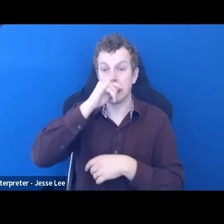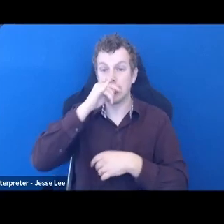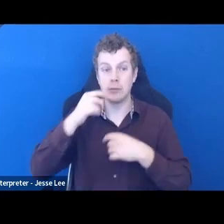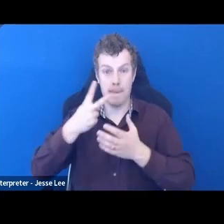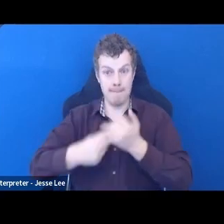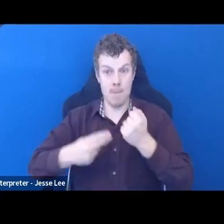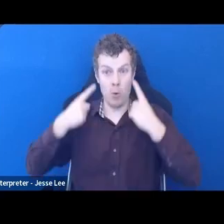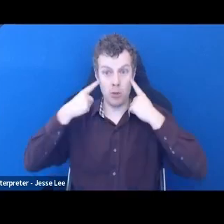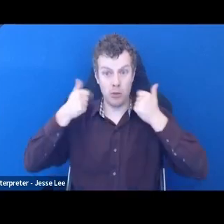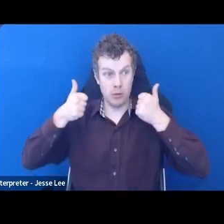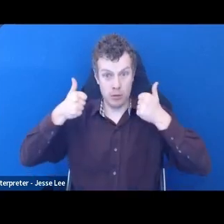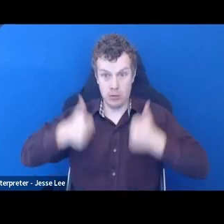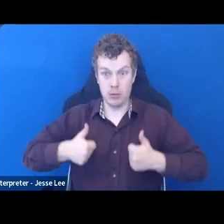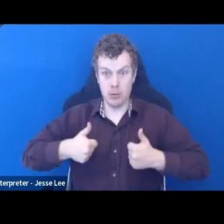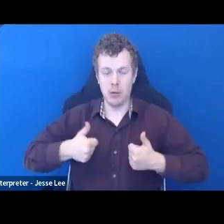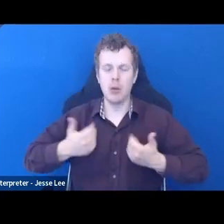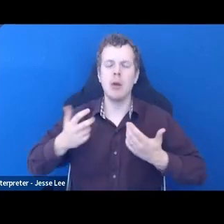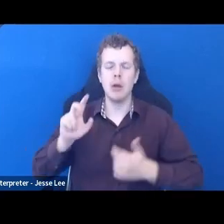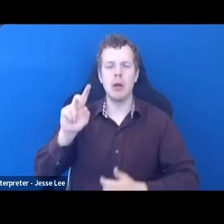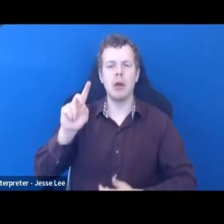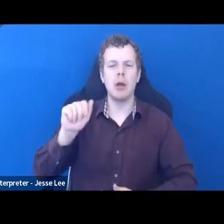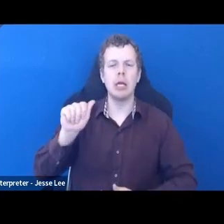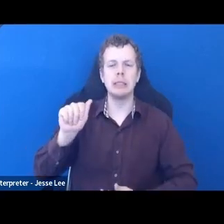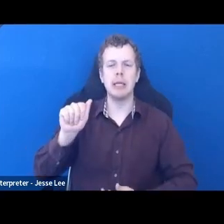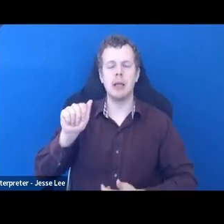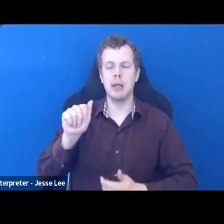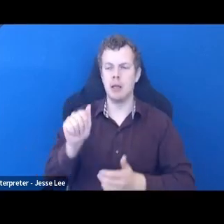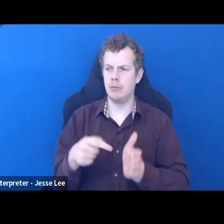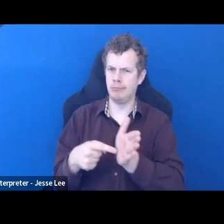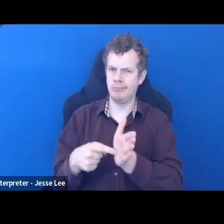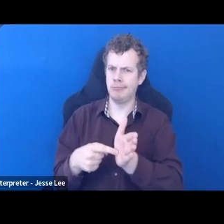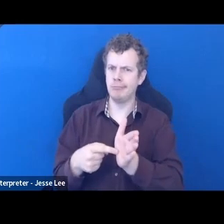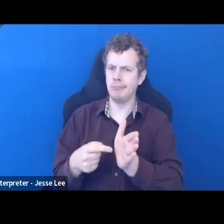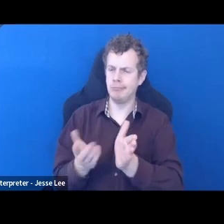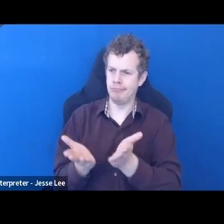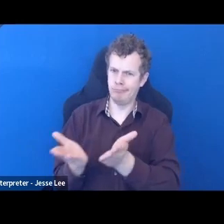we have data to guide this process from early intervention.